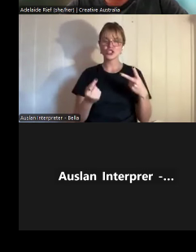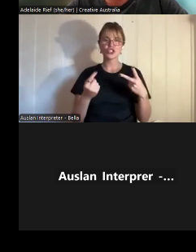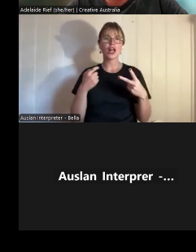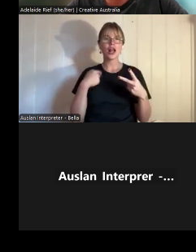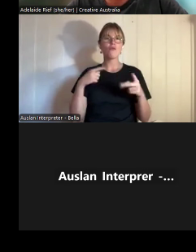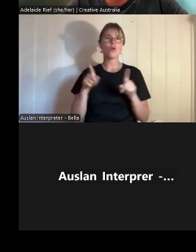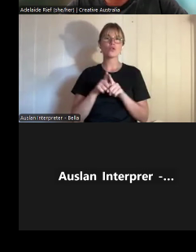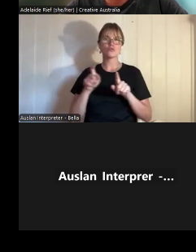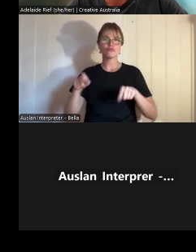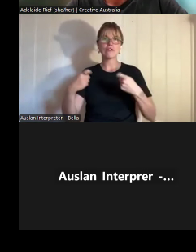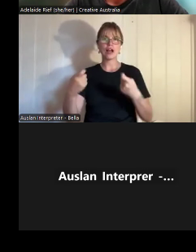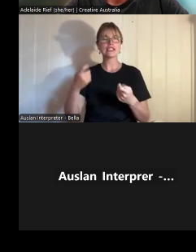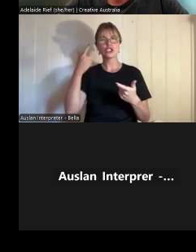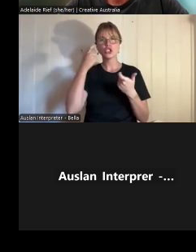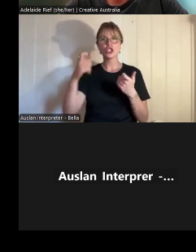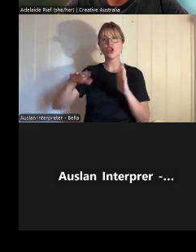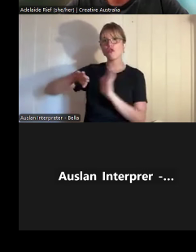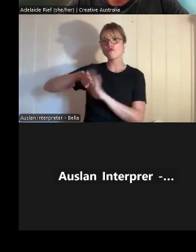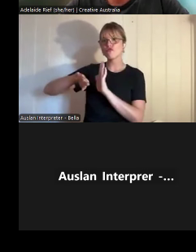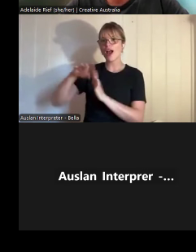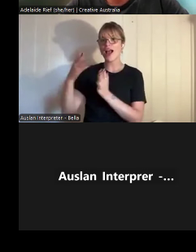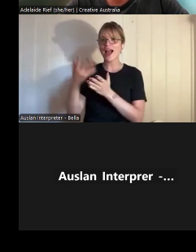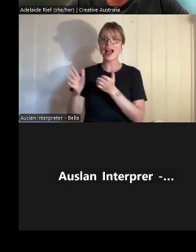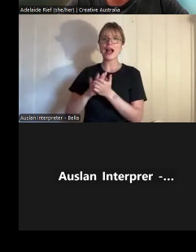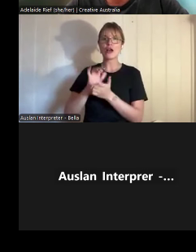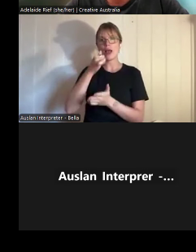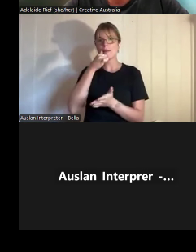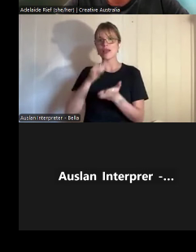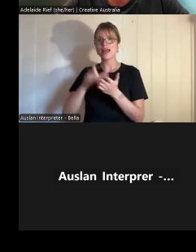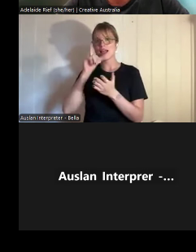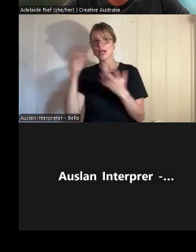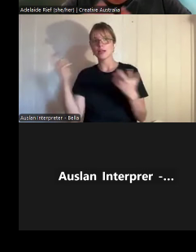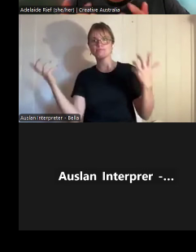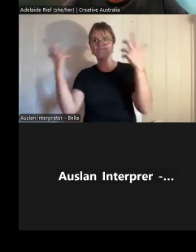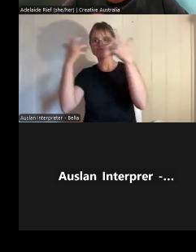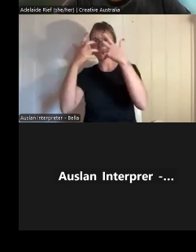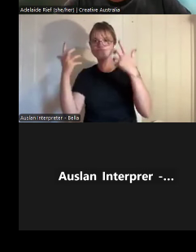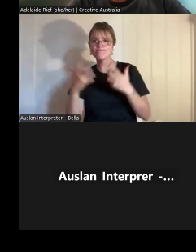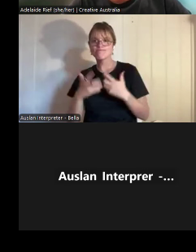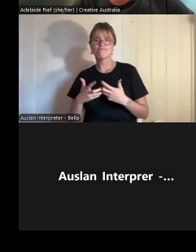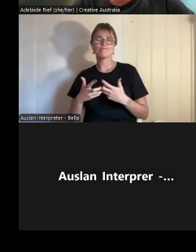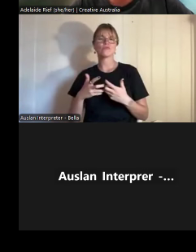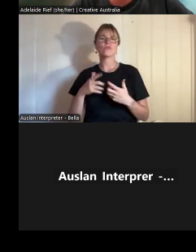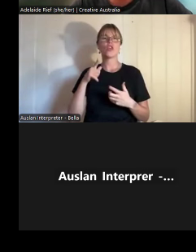on the right for how your application could meet how you could write your application so you have